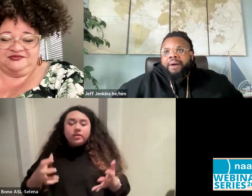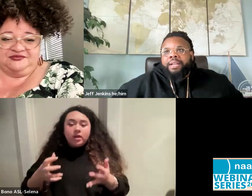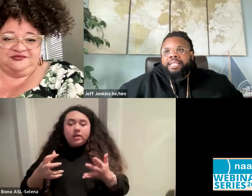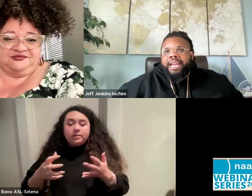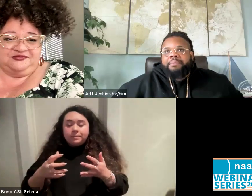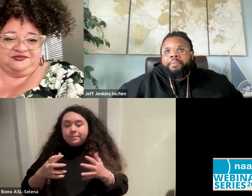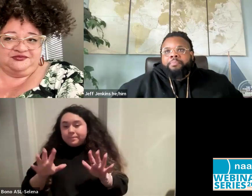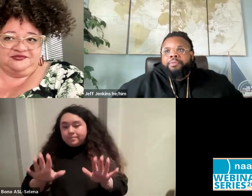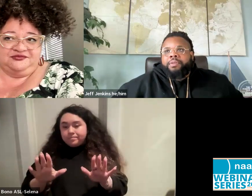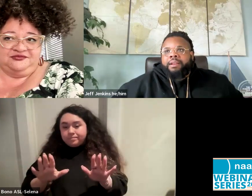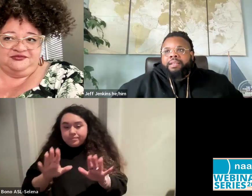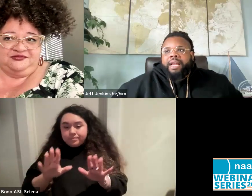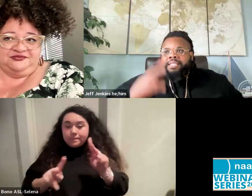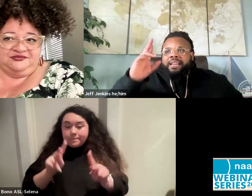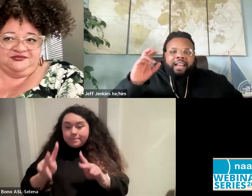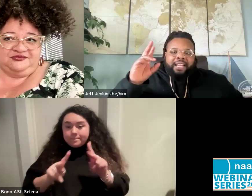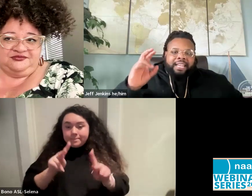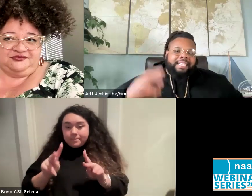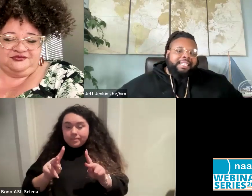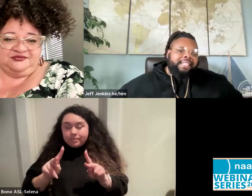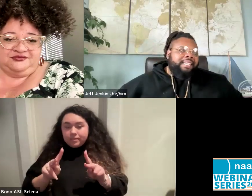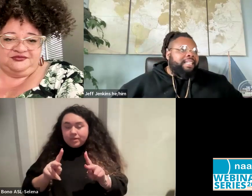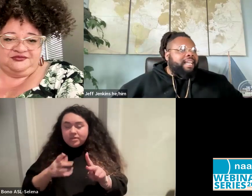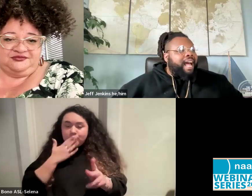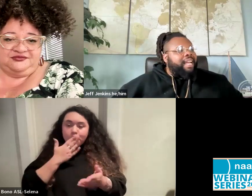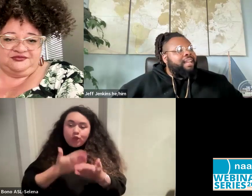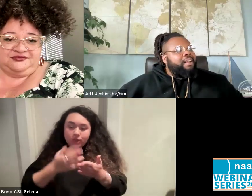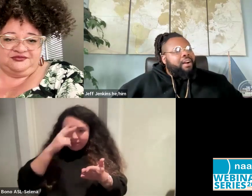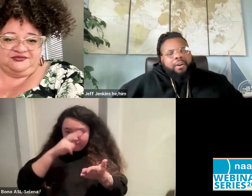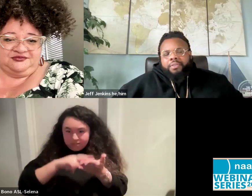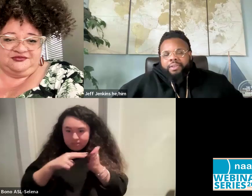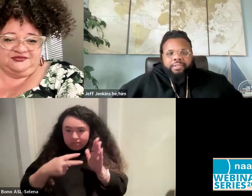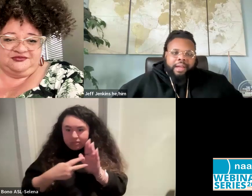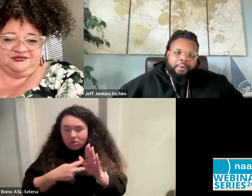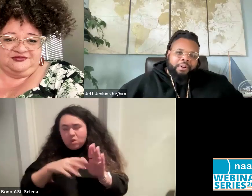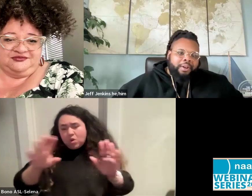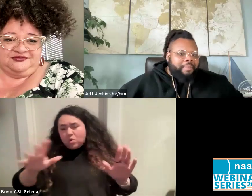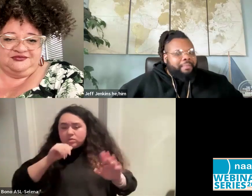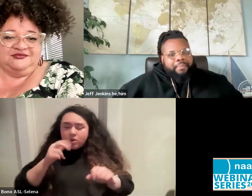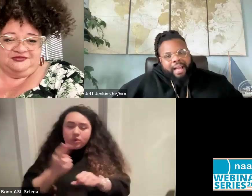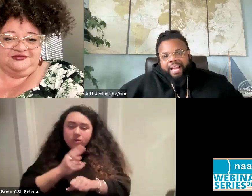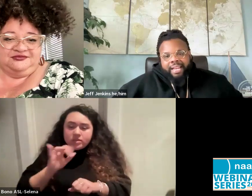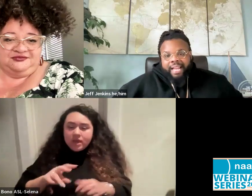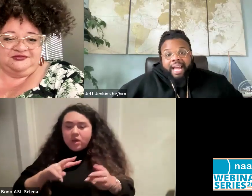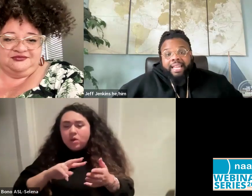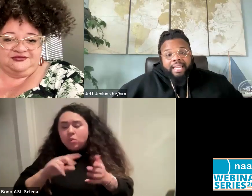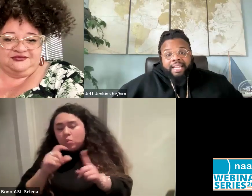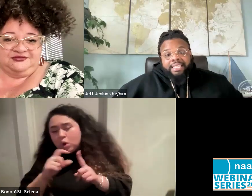I want to say like people that that say they're like good at teaching. They're like, don't use that word, blah, blah, blah, like kind of things.